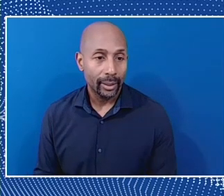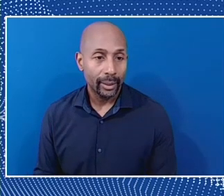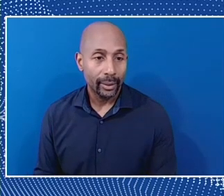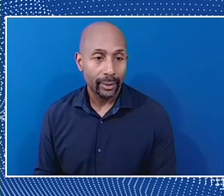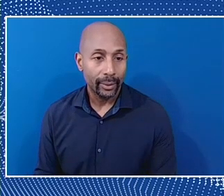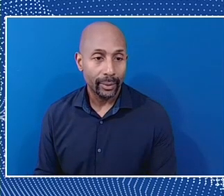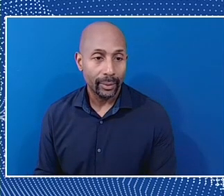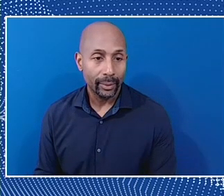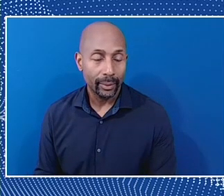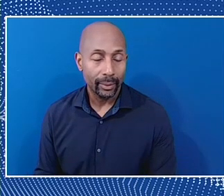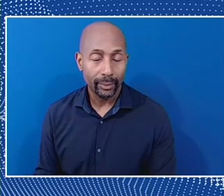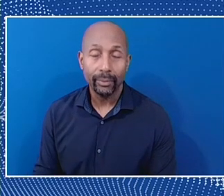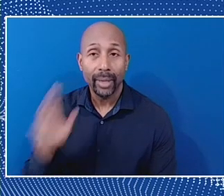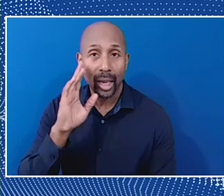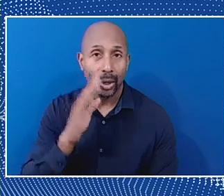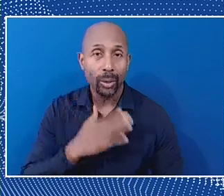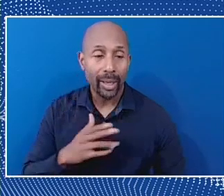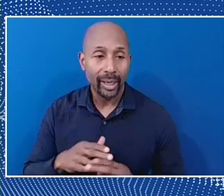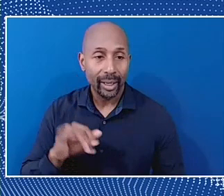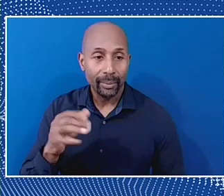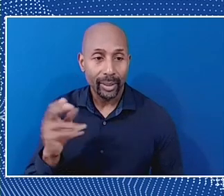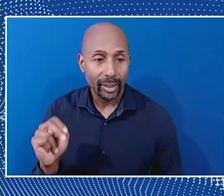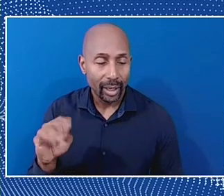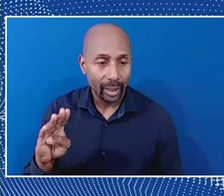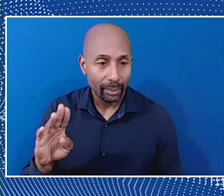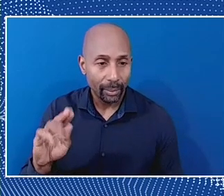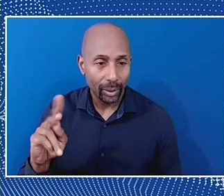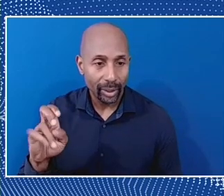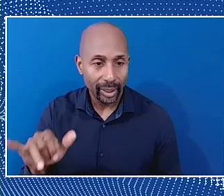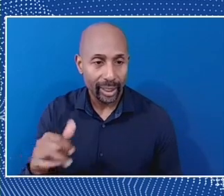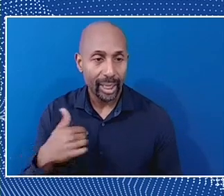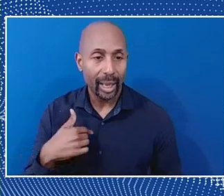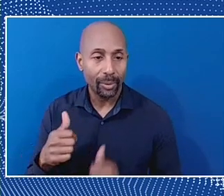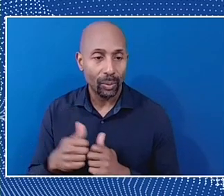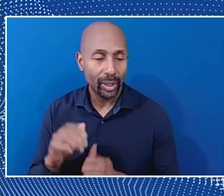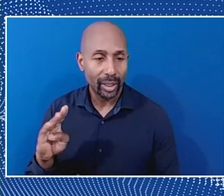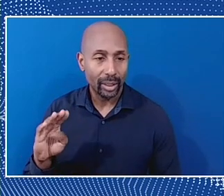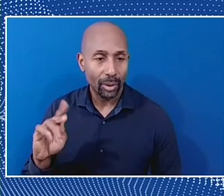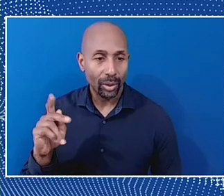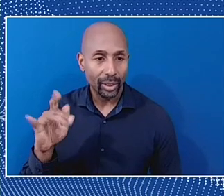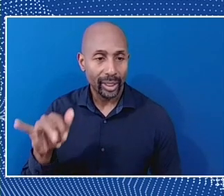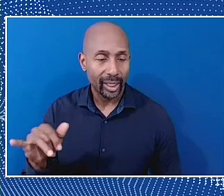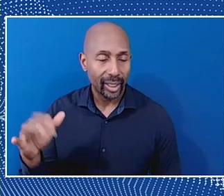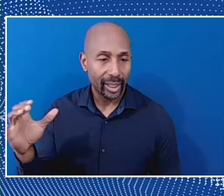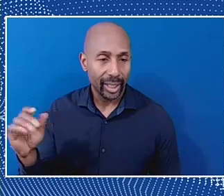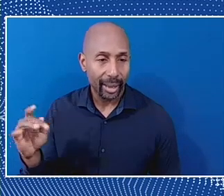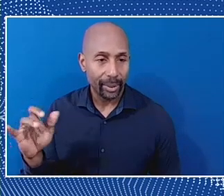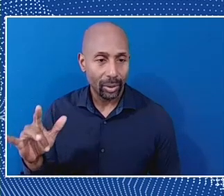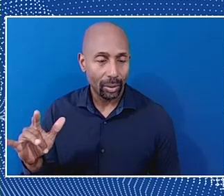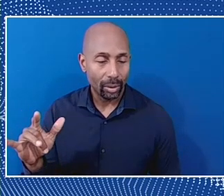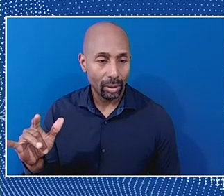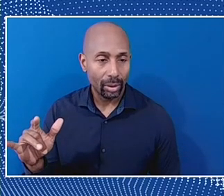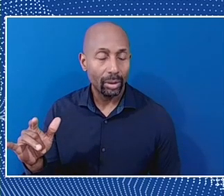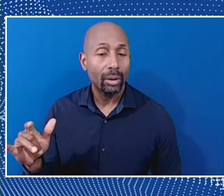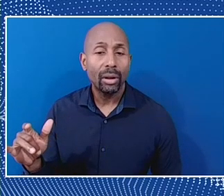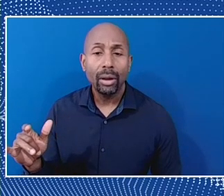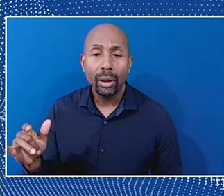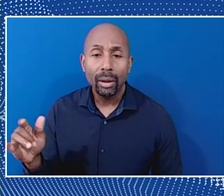Hello, my name is John Burkey. I'm with Burkey Capital. The subject of my comments would include the cohort of all student loan debtors.